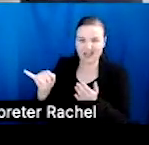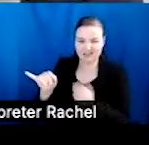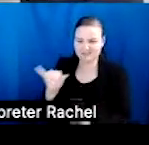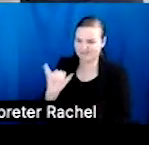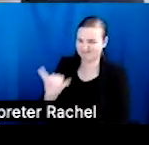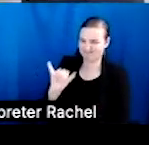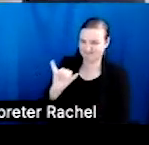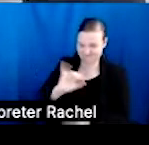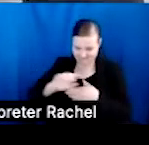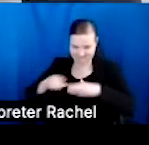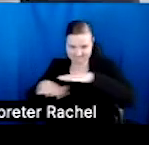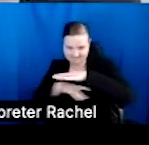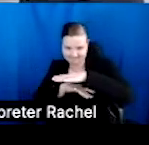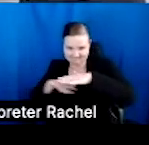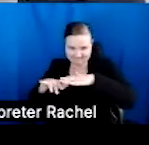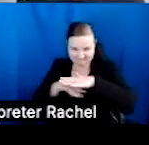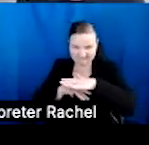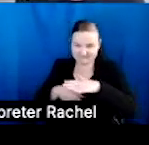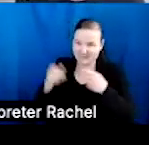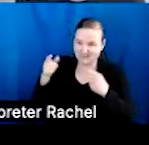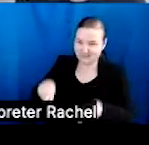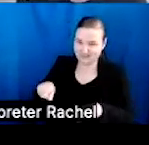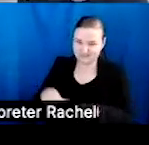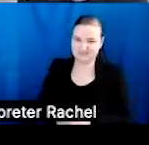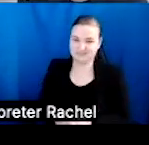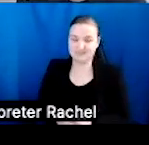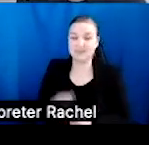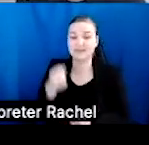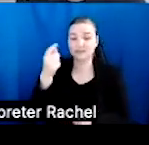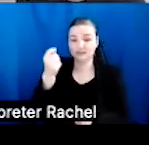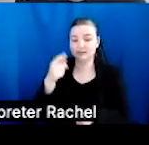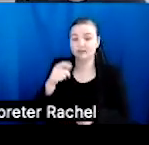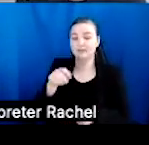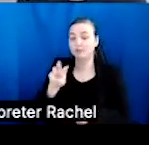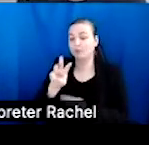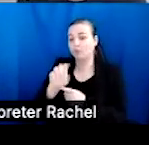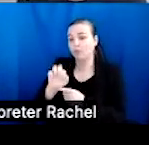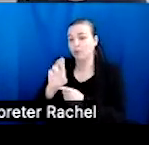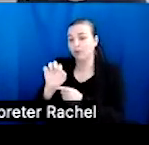with the 2019 Whitney Biennial and the eventual removal of Warren Kanders, CEO of the tear gas